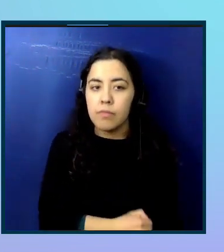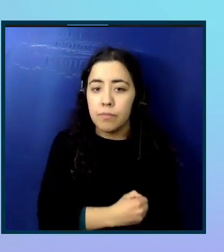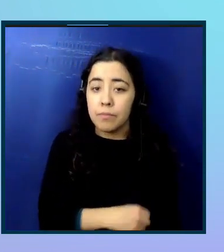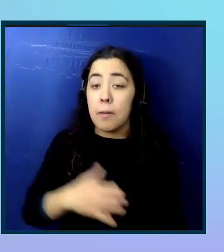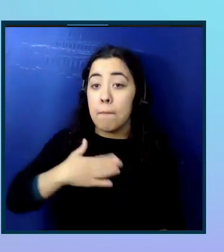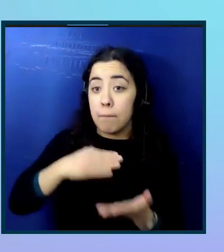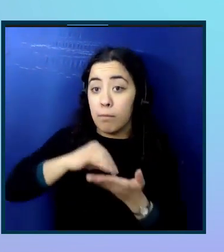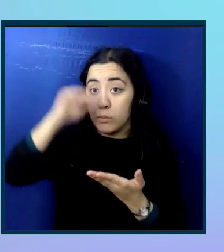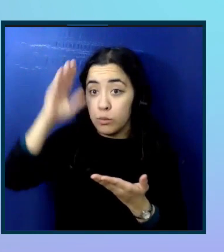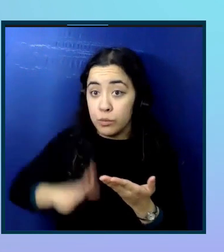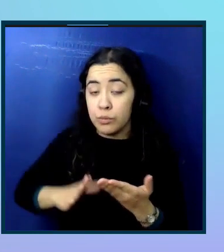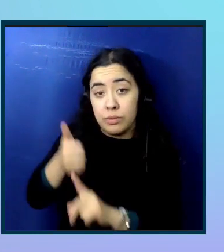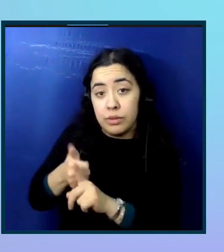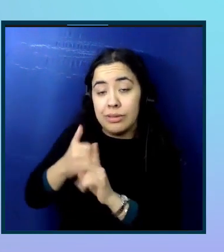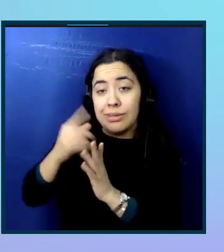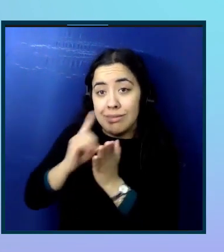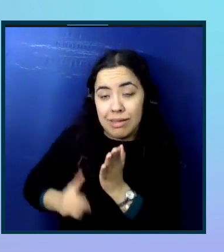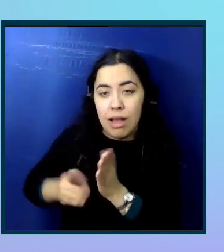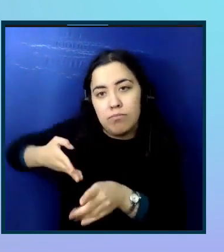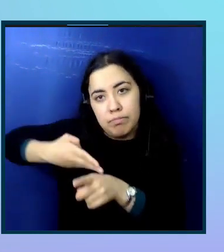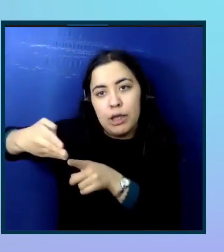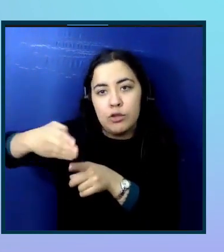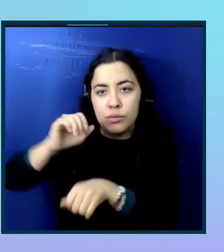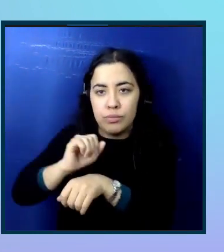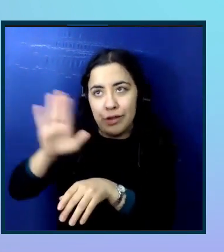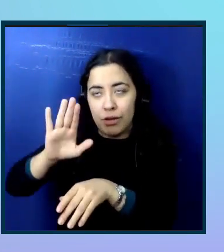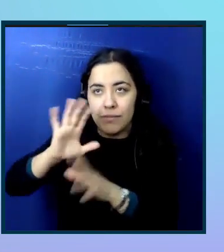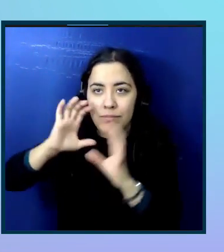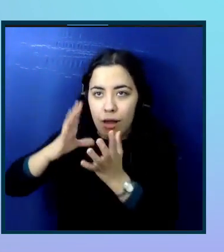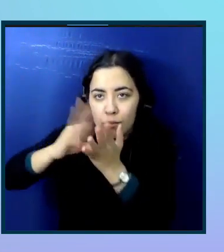they don't get into necessarily the code part things